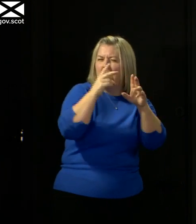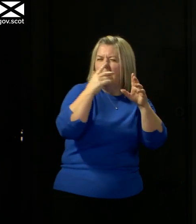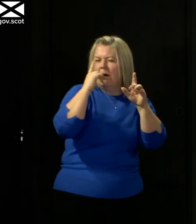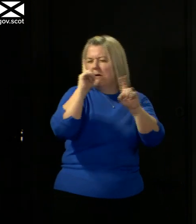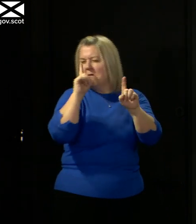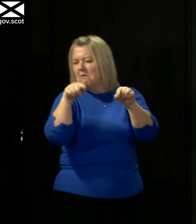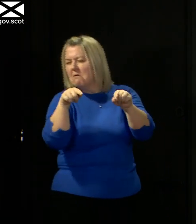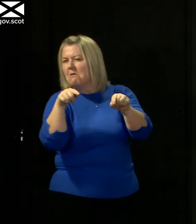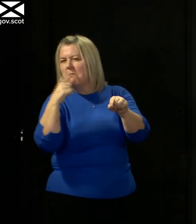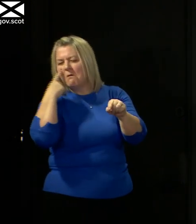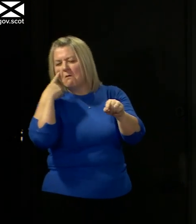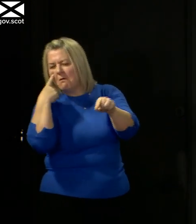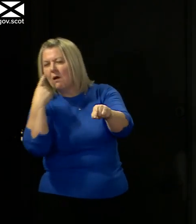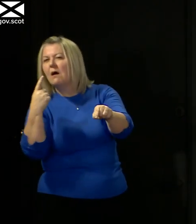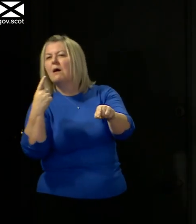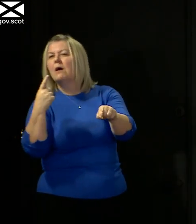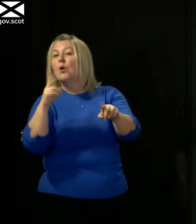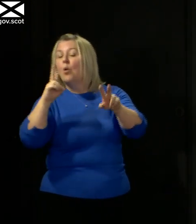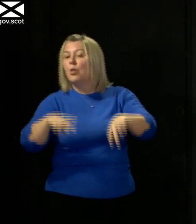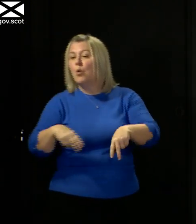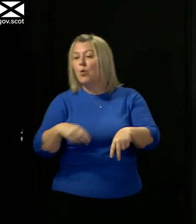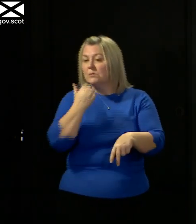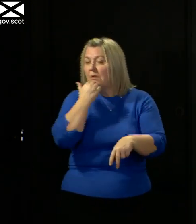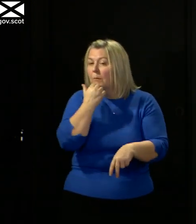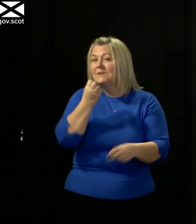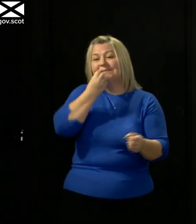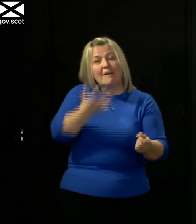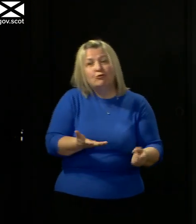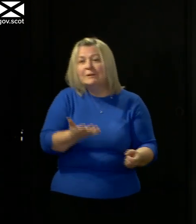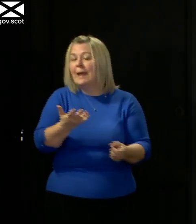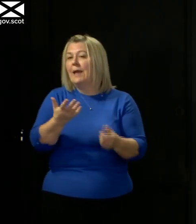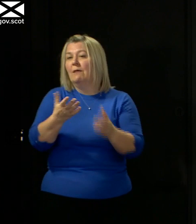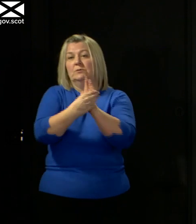at the figures we report on every day for hospitalizations and ICU case